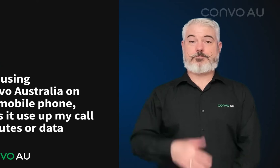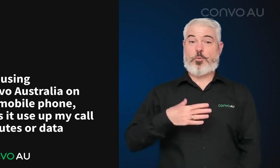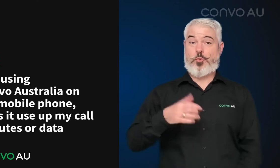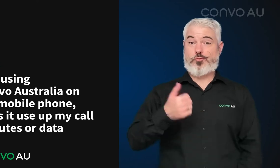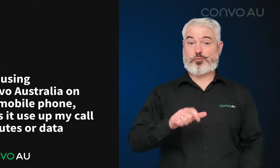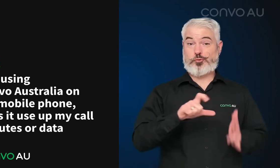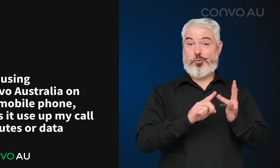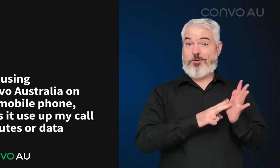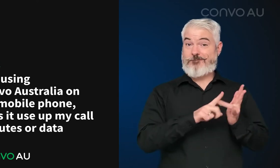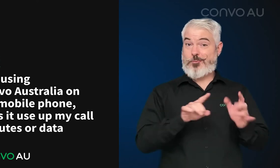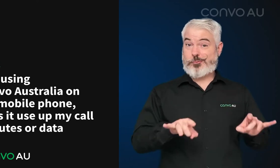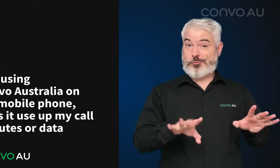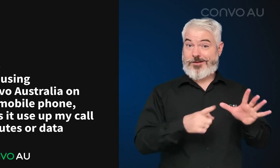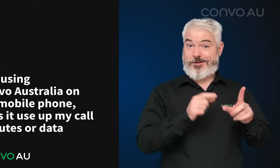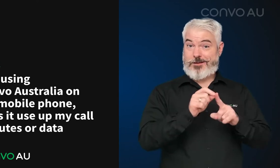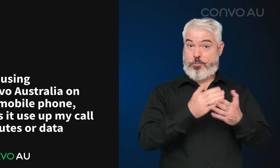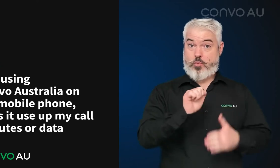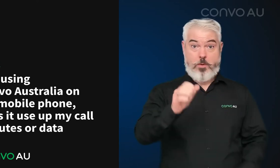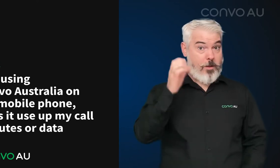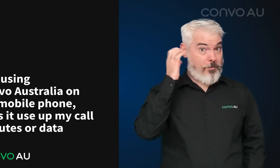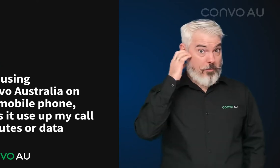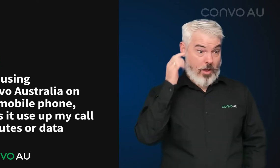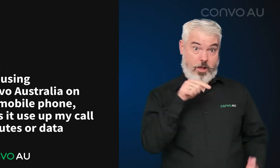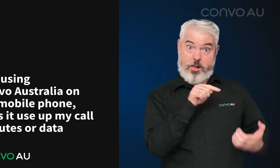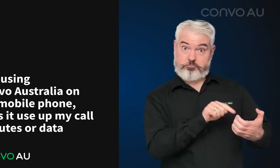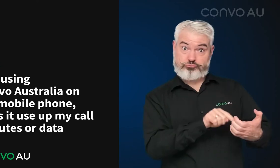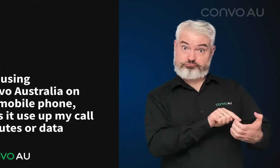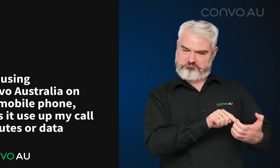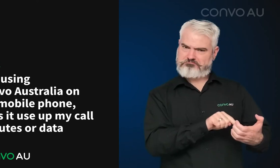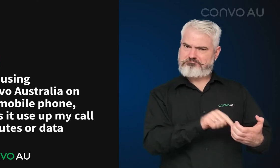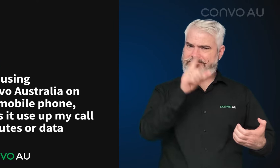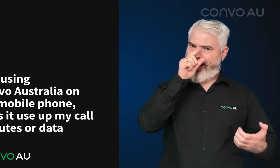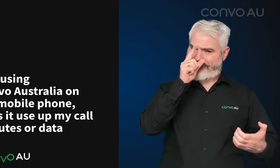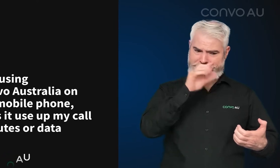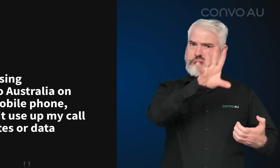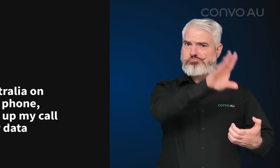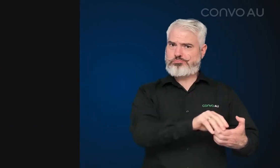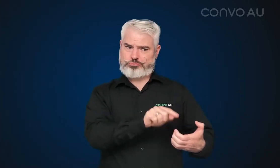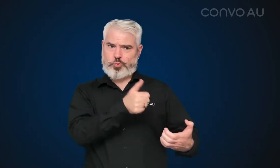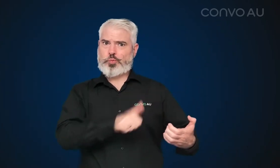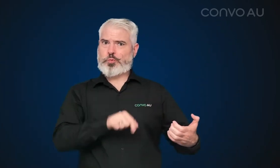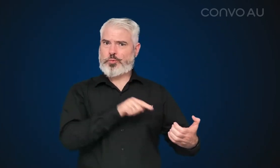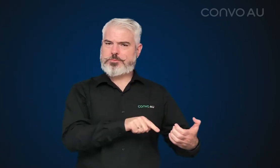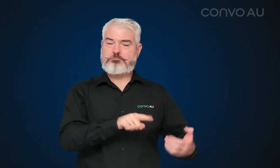Want to use the Convo Australia app on your mobile phone?